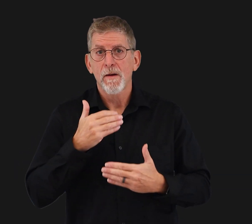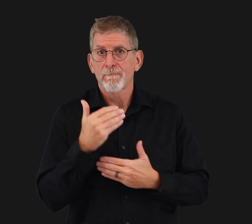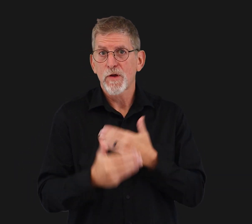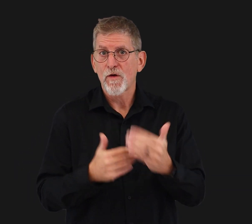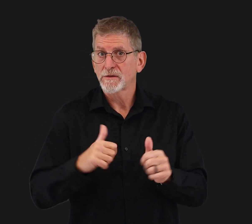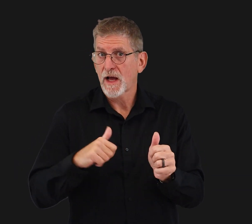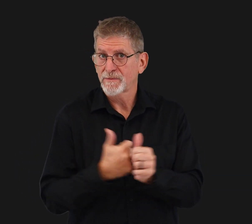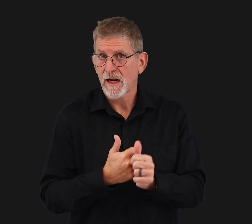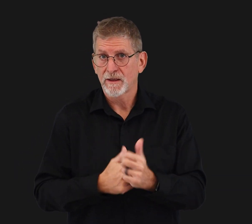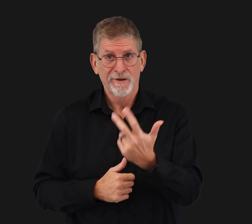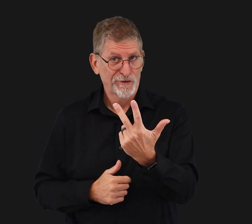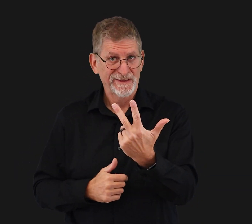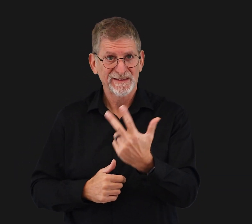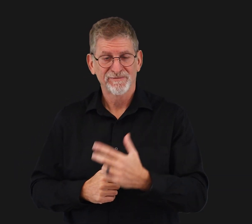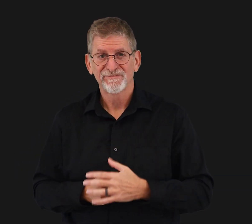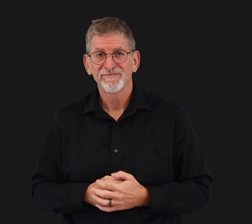Progress update: